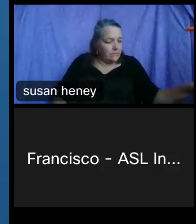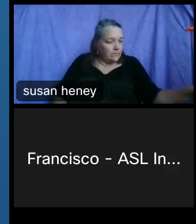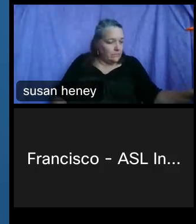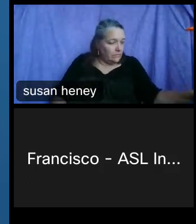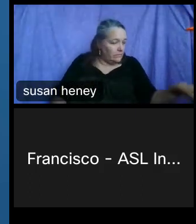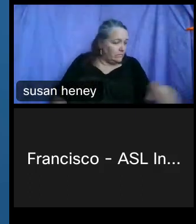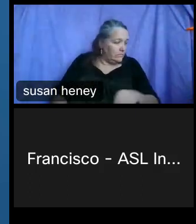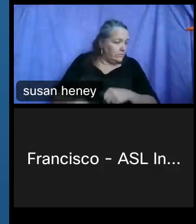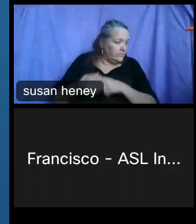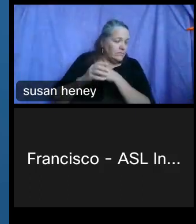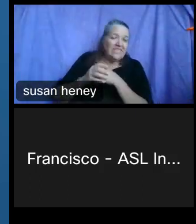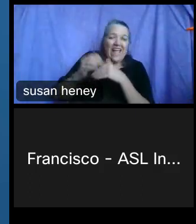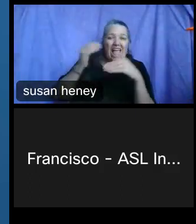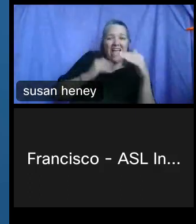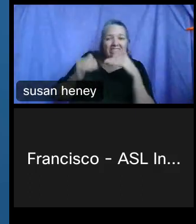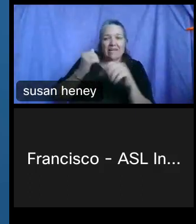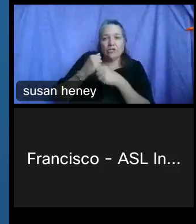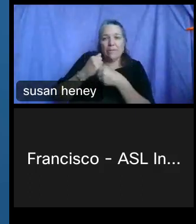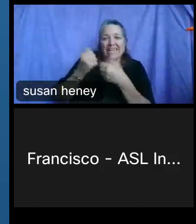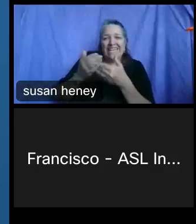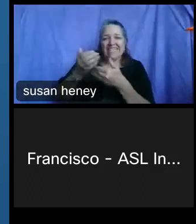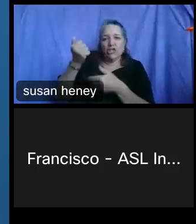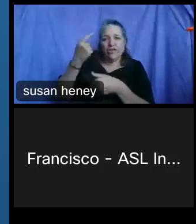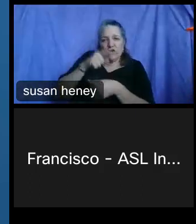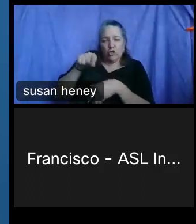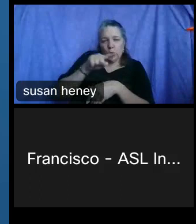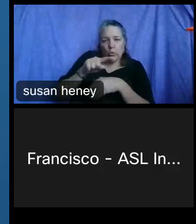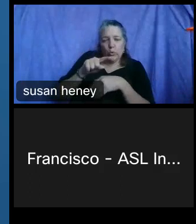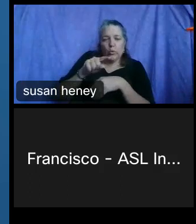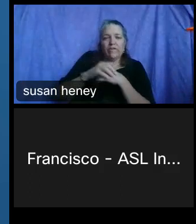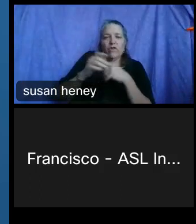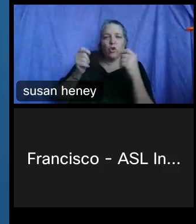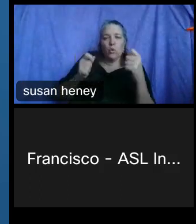and so that everyone will get the hang of using Quick Facts. Please be sure to use the poll to